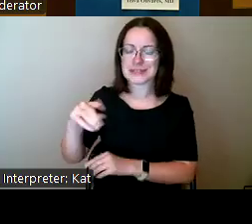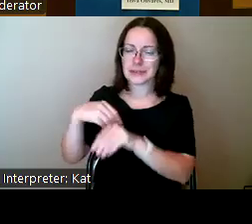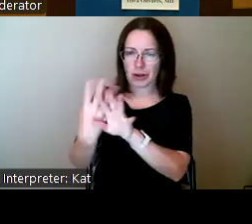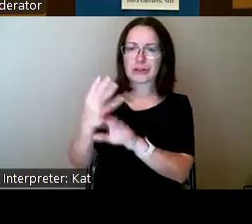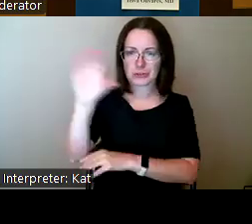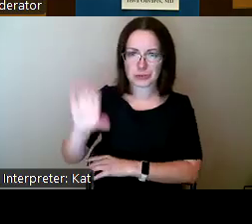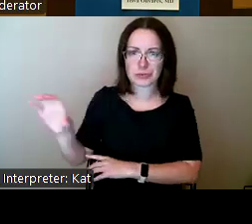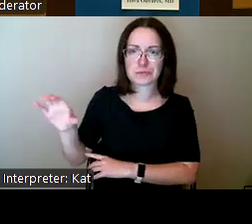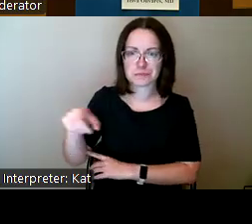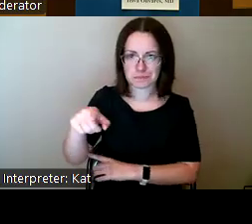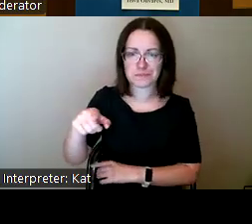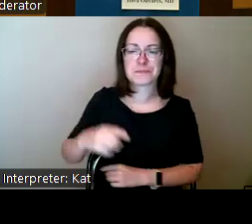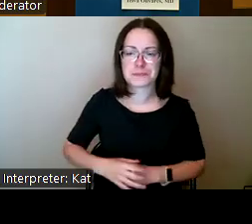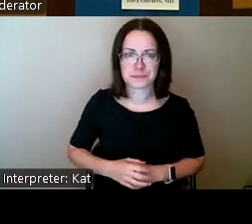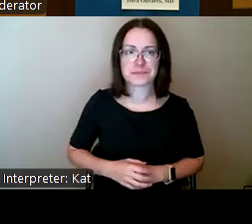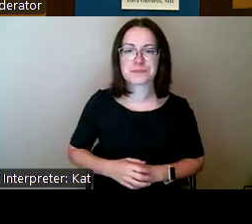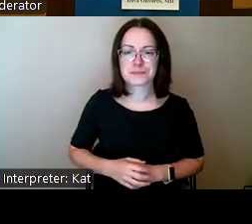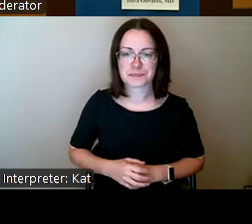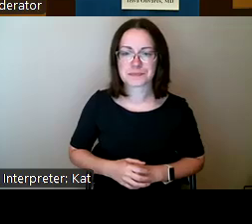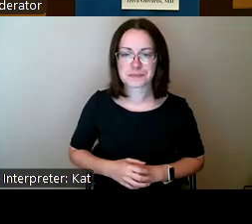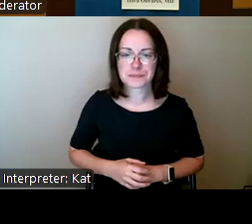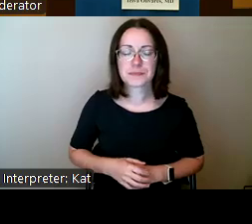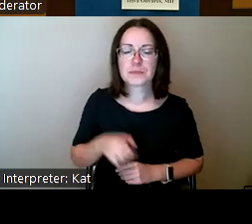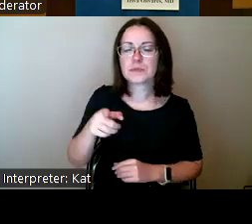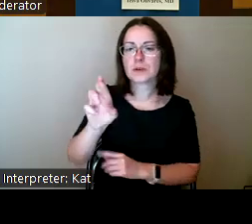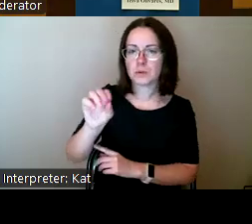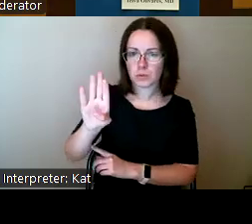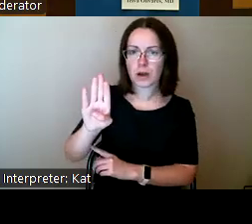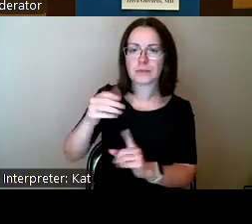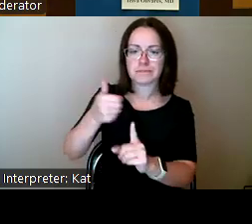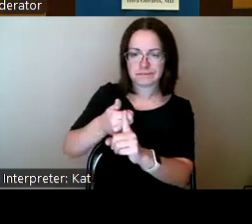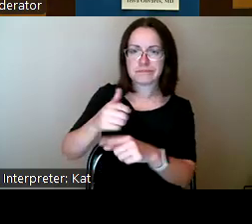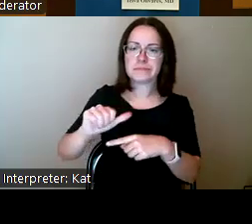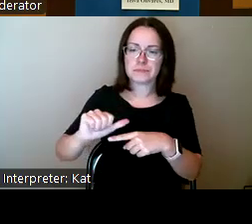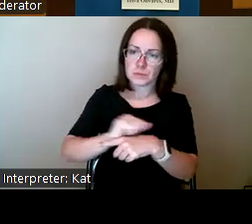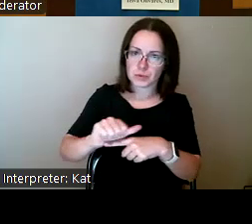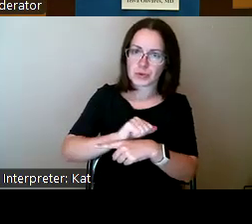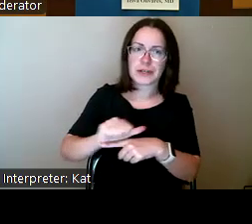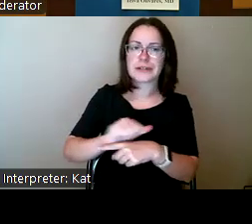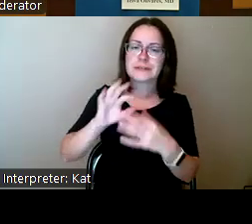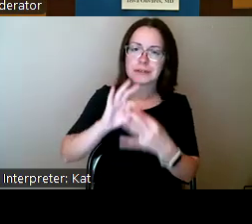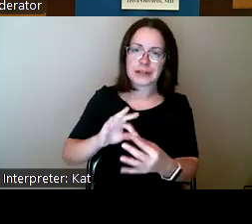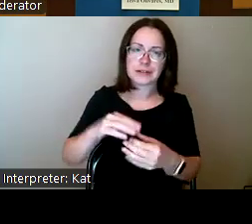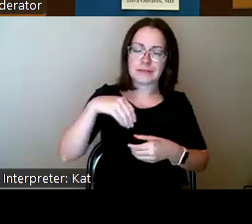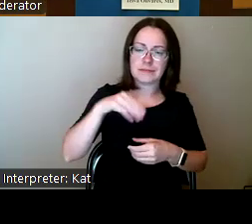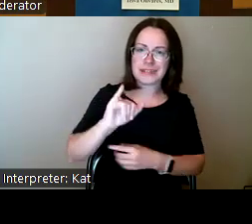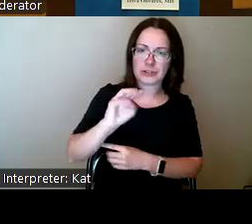um and via via video. Rob was is trained in internal medicine, pediatrics, hospice and